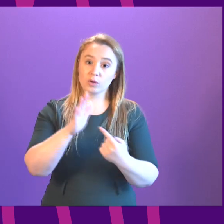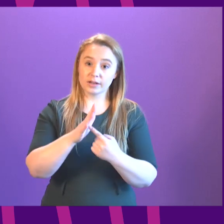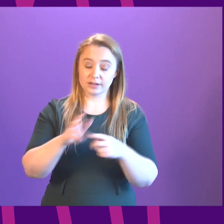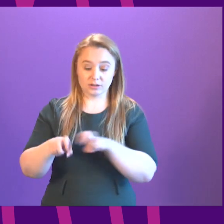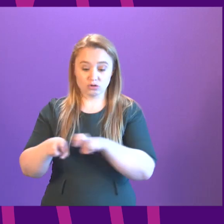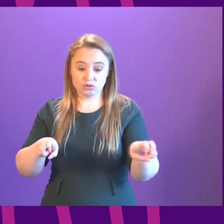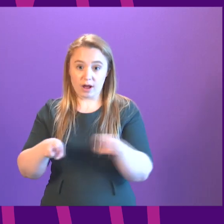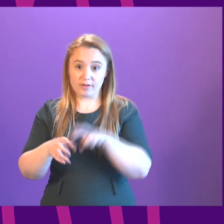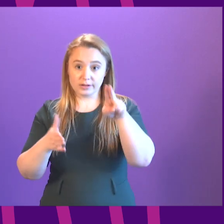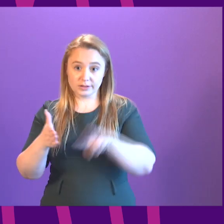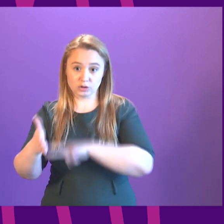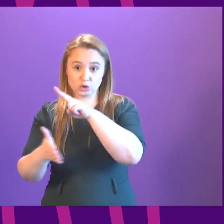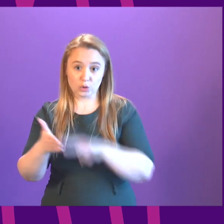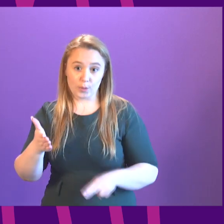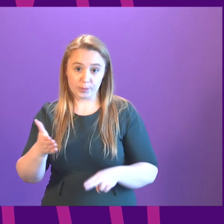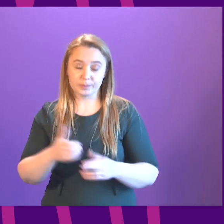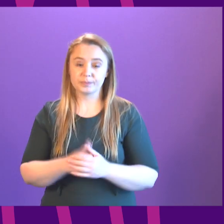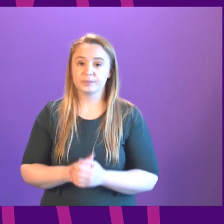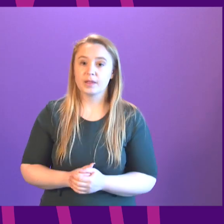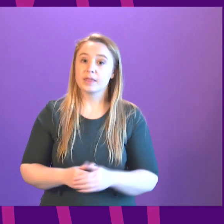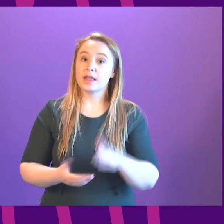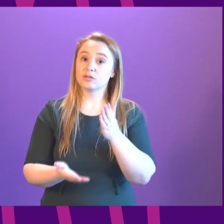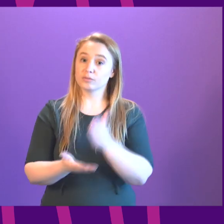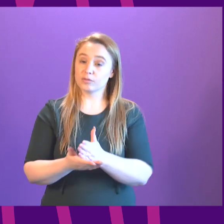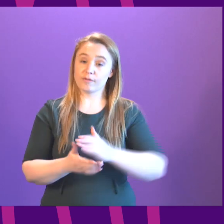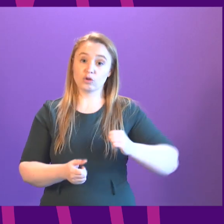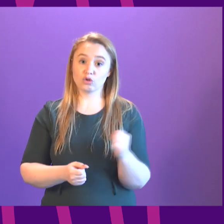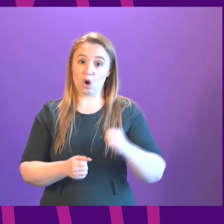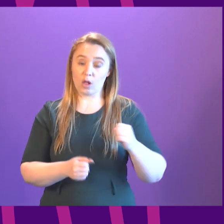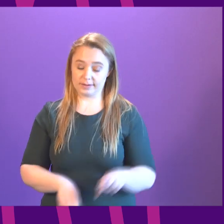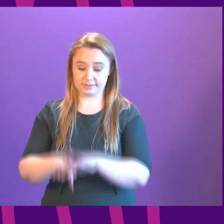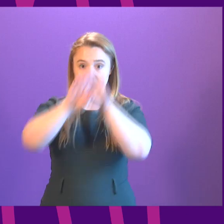it. That is true for the entirety of Scotland, but, obviously, it has particular resonance